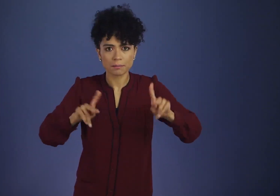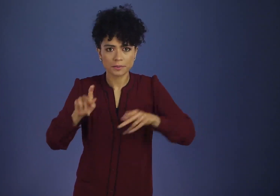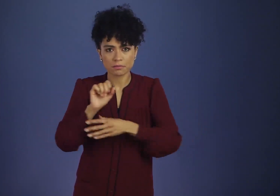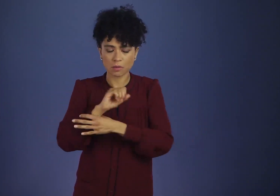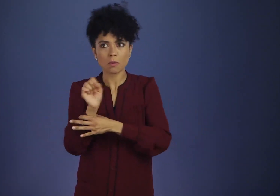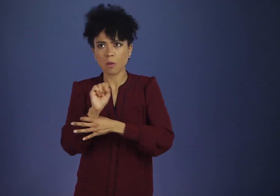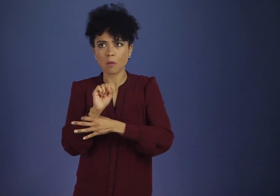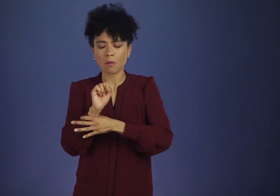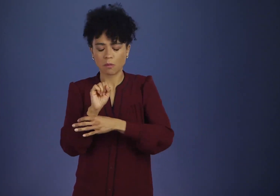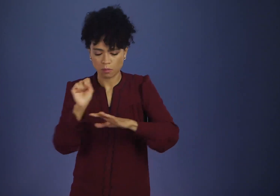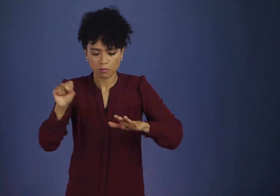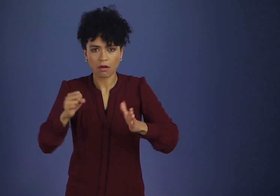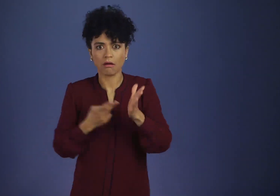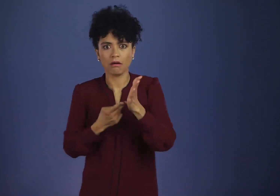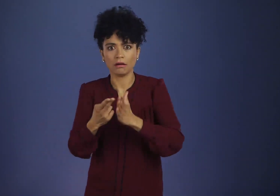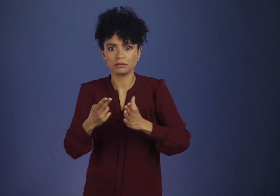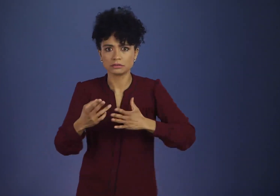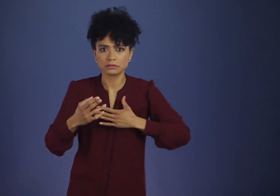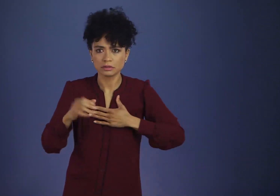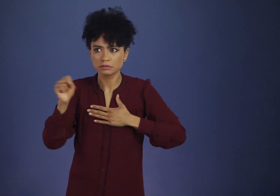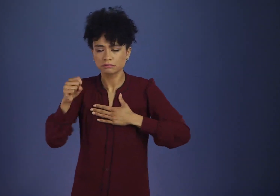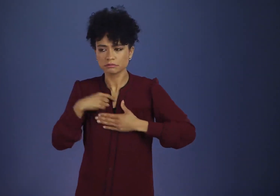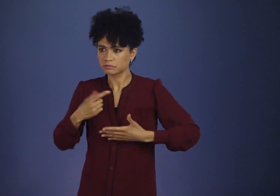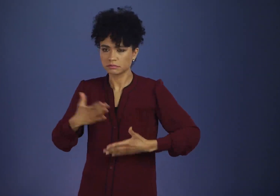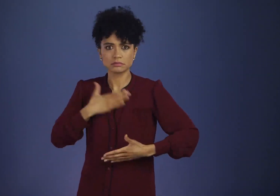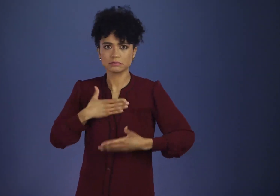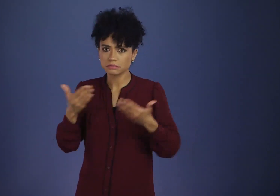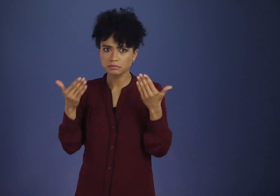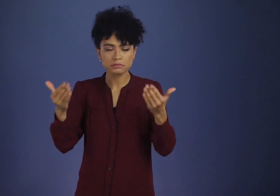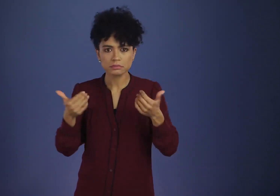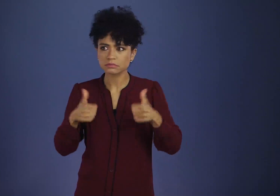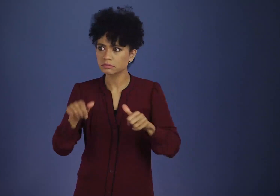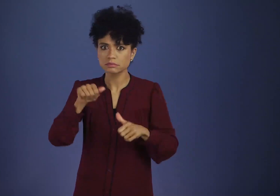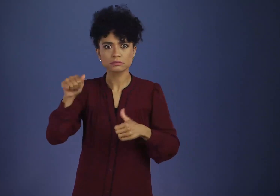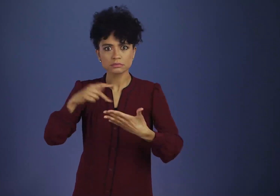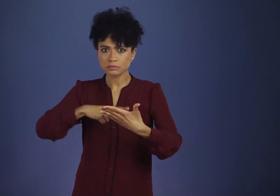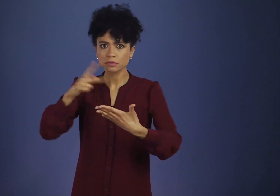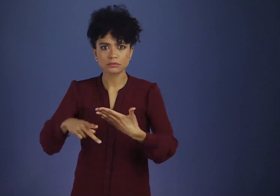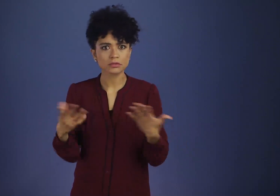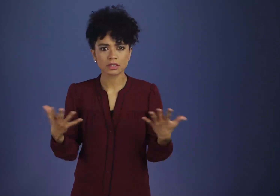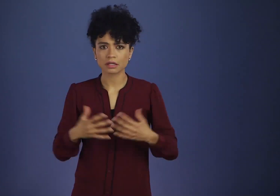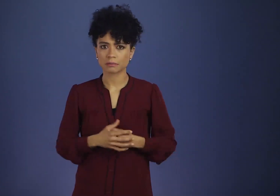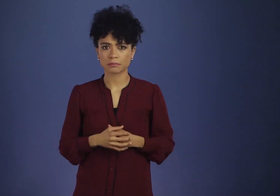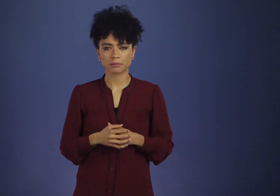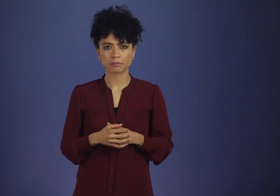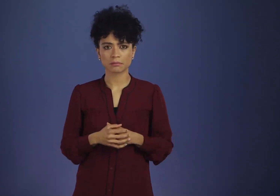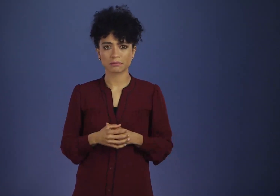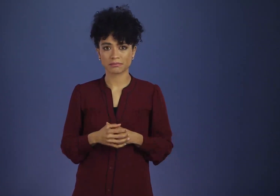The answer is that few people will sincerely try to practice the A.A. program unless they have hit bottom.